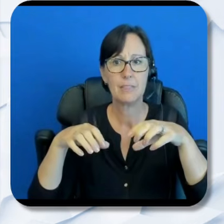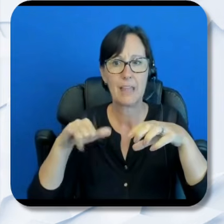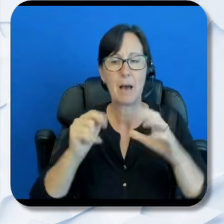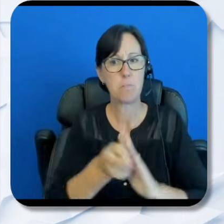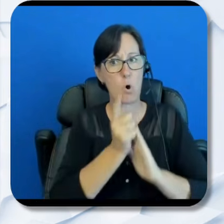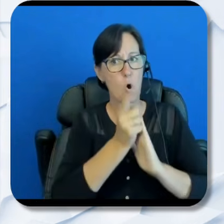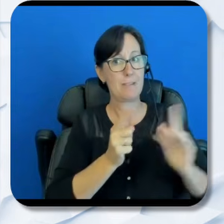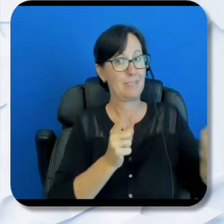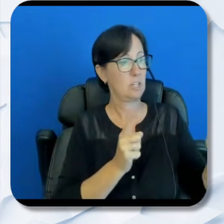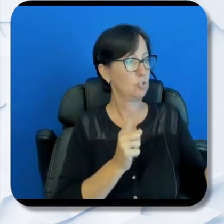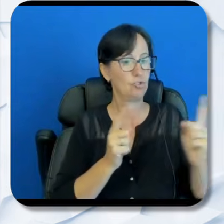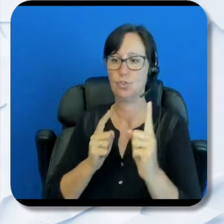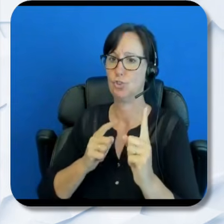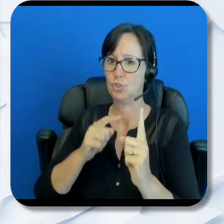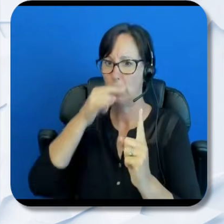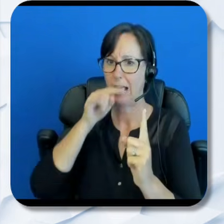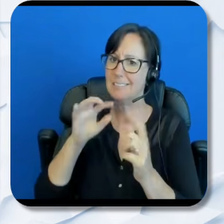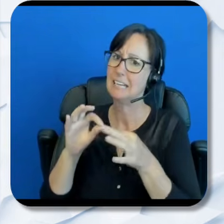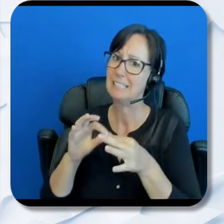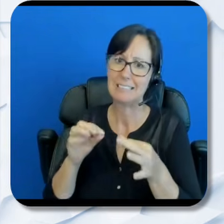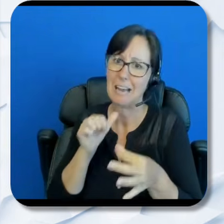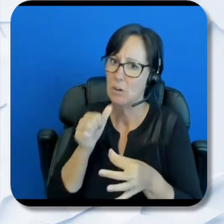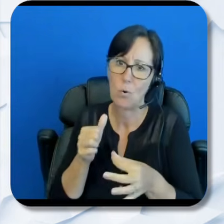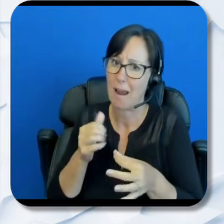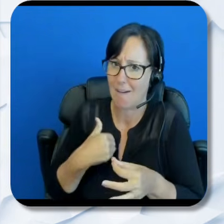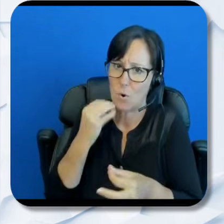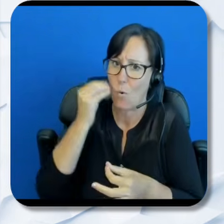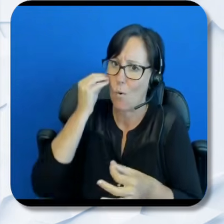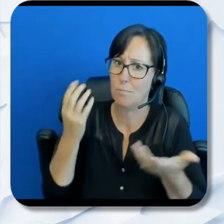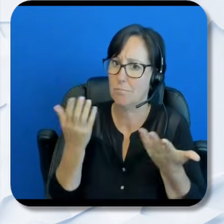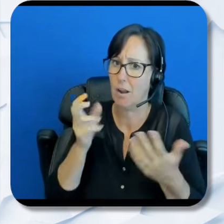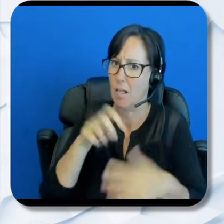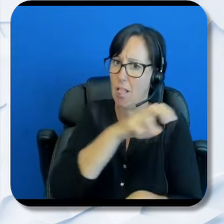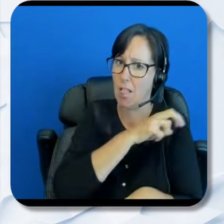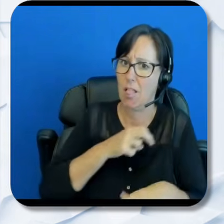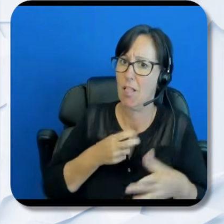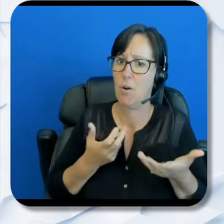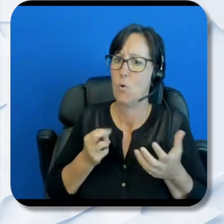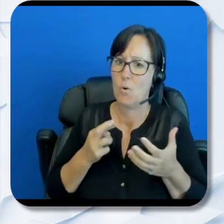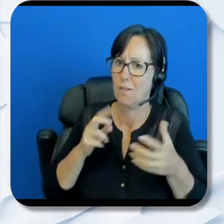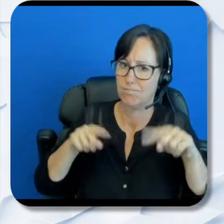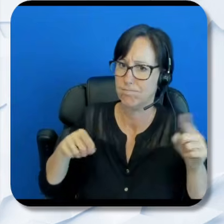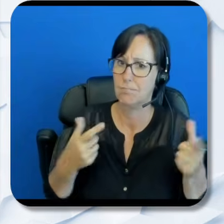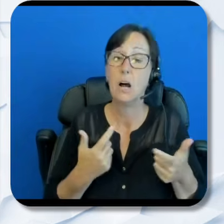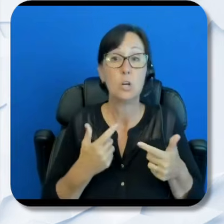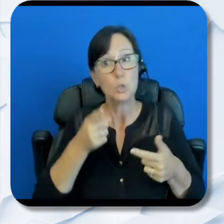has shared that they are housing unstable. Friends, you are the superhero in the life